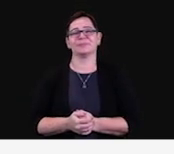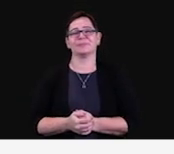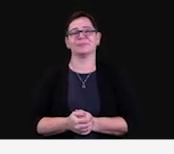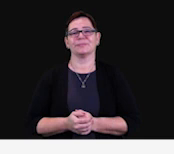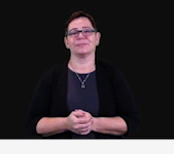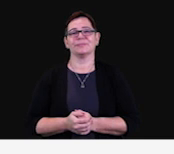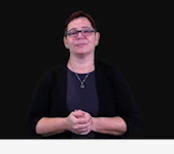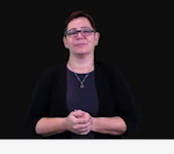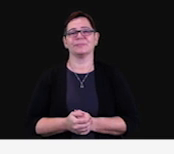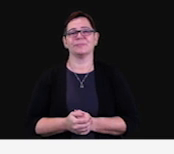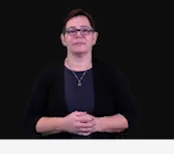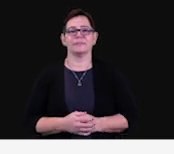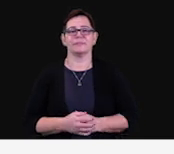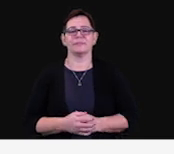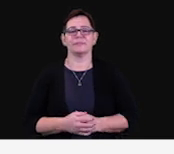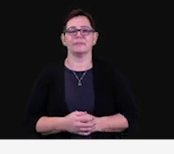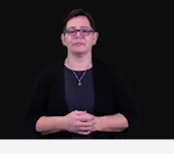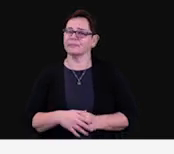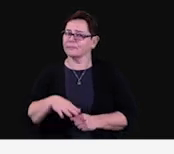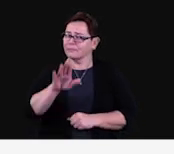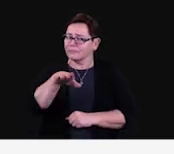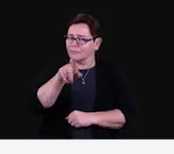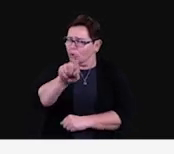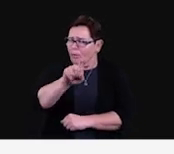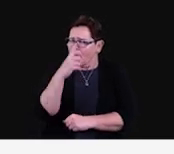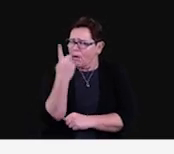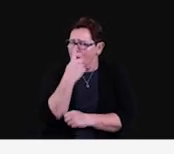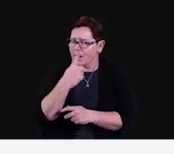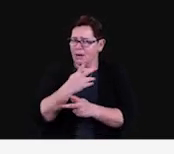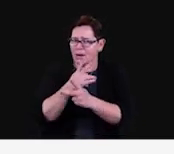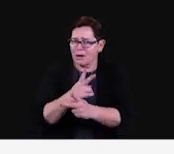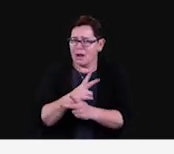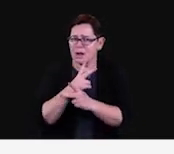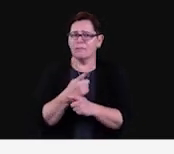You should always be cautious if you receive communication that claims to be from the CRA.